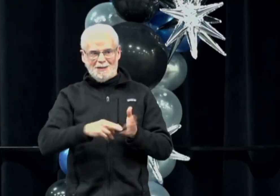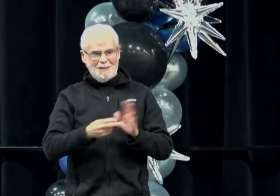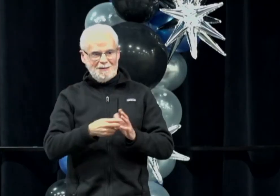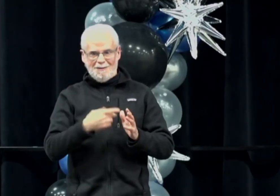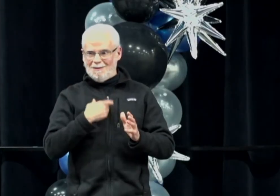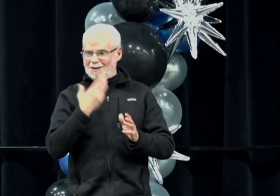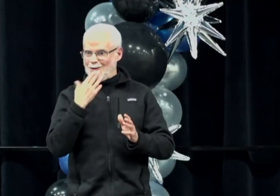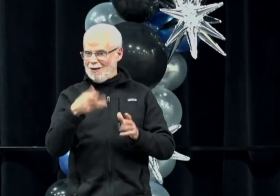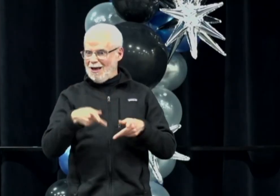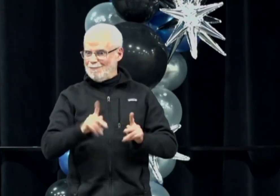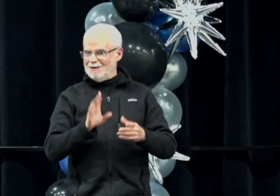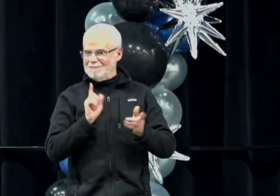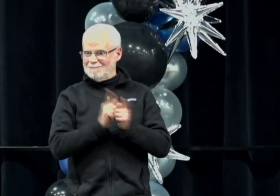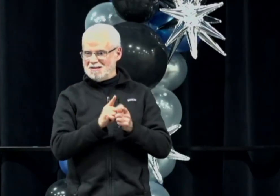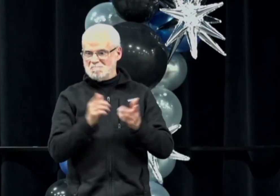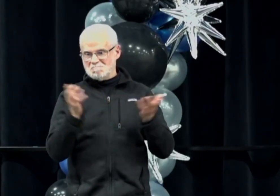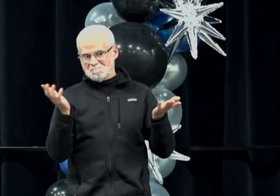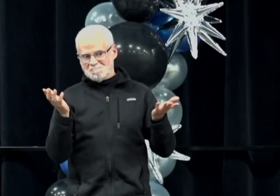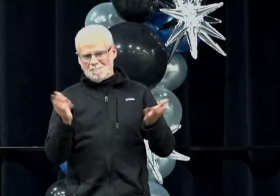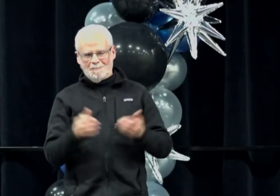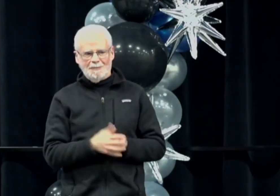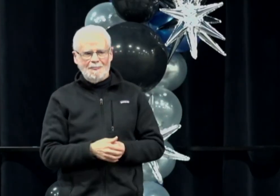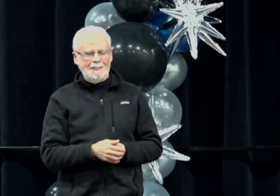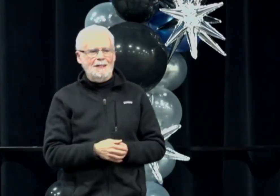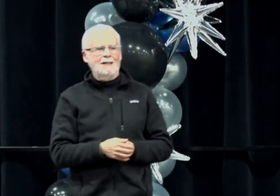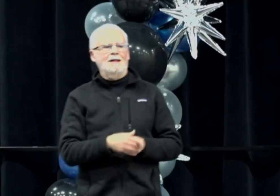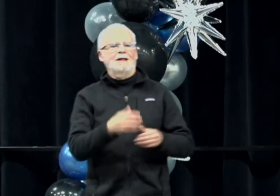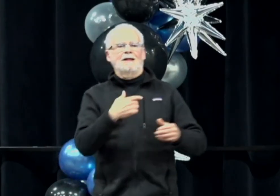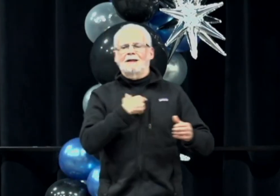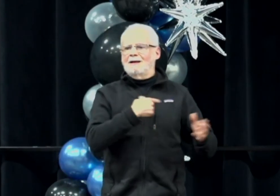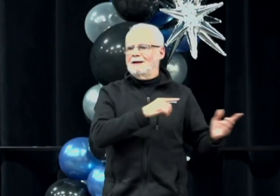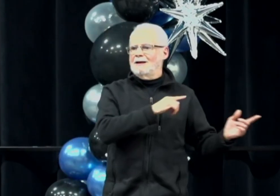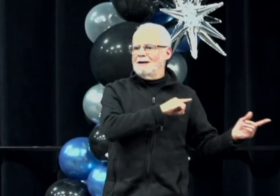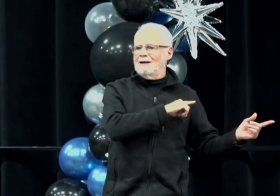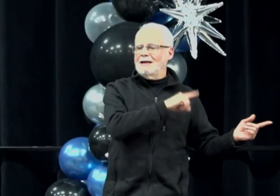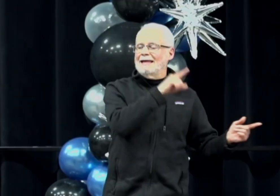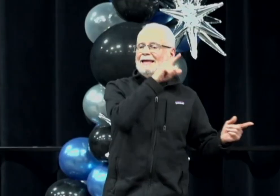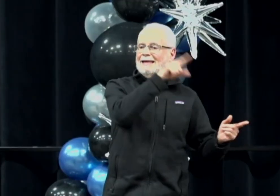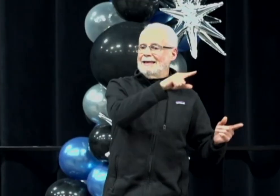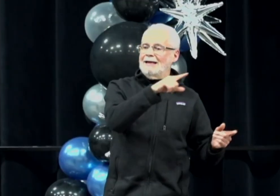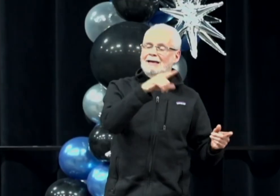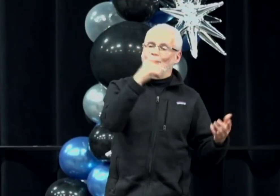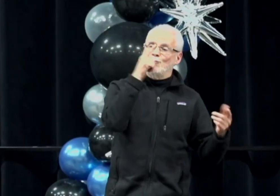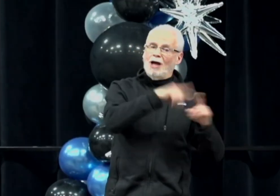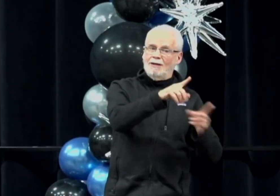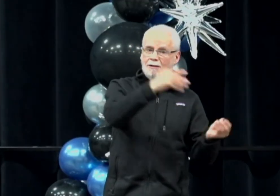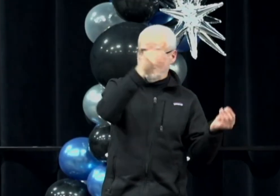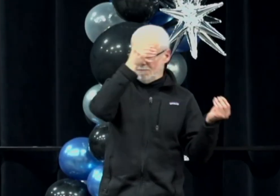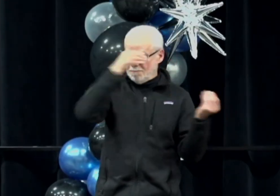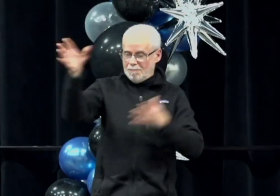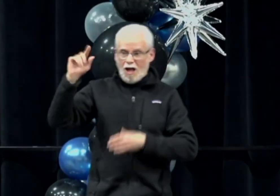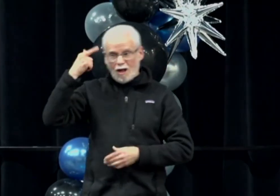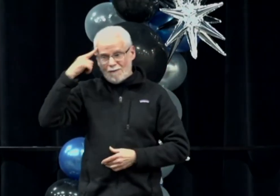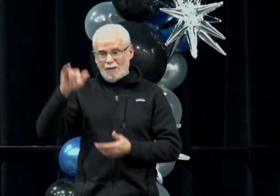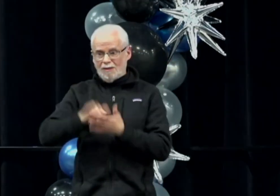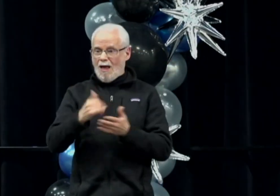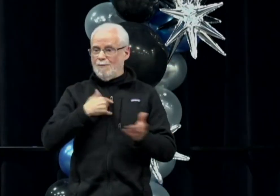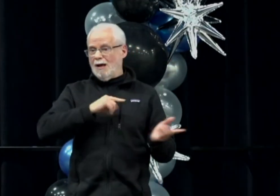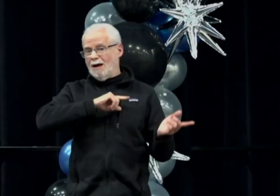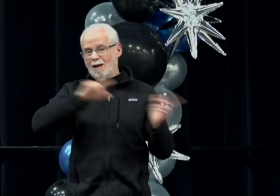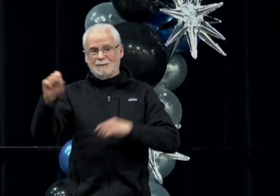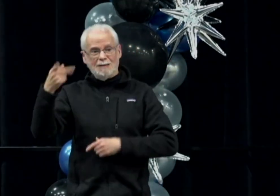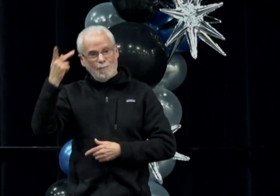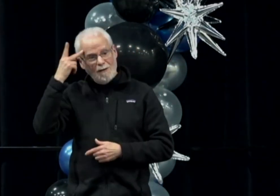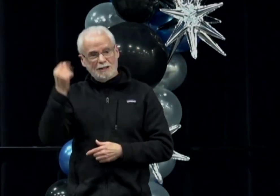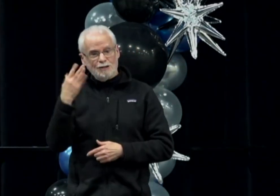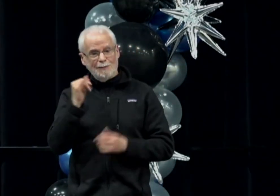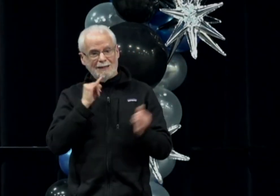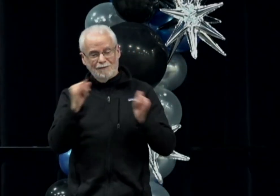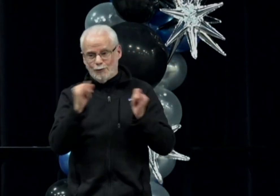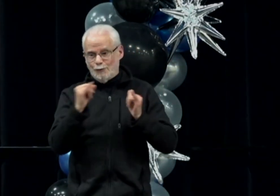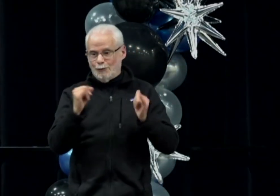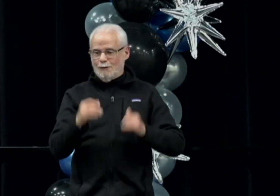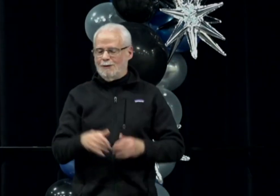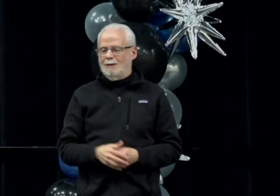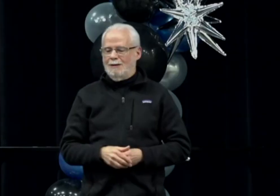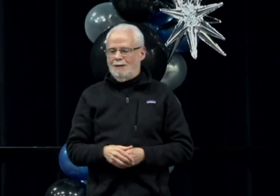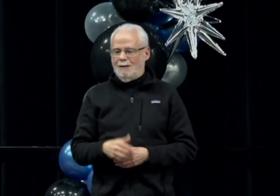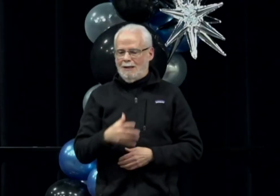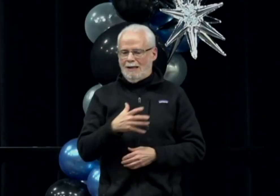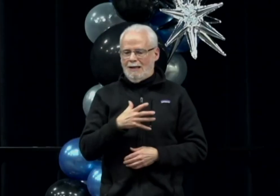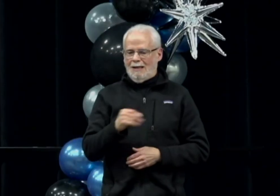was a brother of Governor Rudy Perpich. Cool! Could it mean that I might meet him? The brother